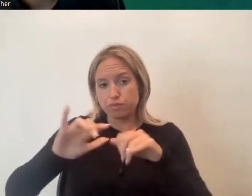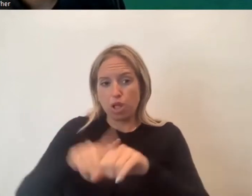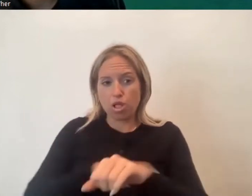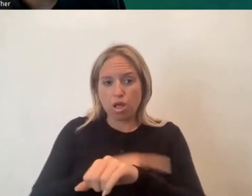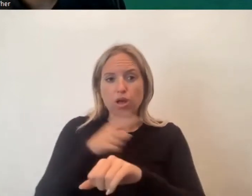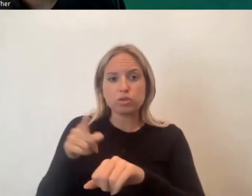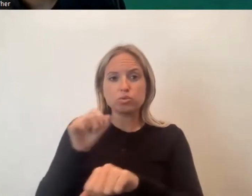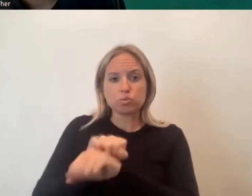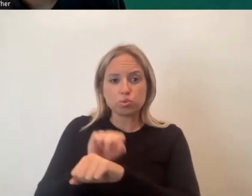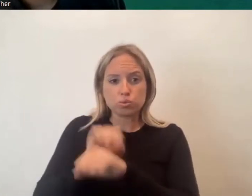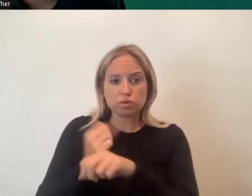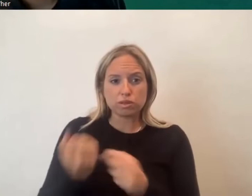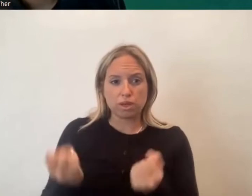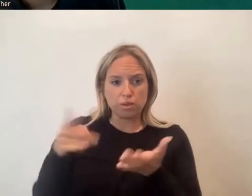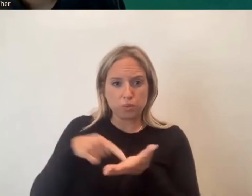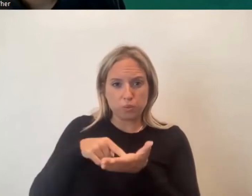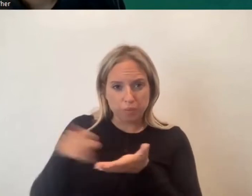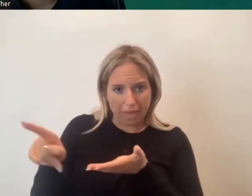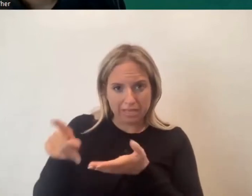much you've paid into the system.